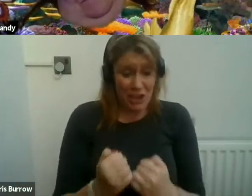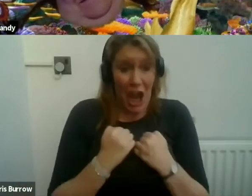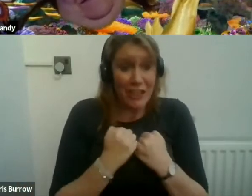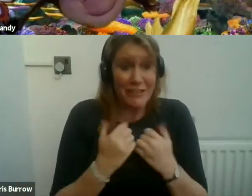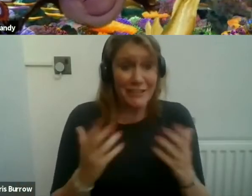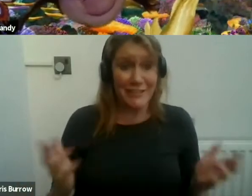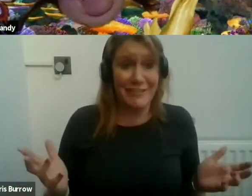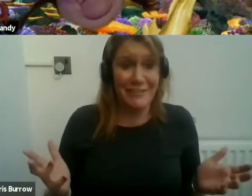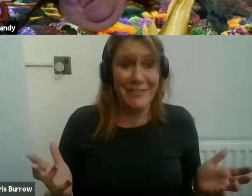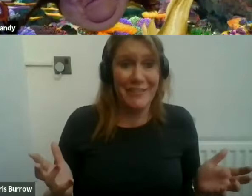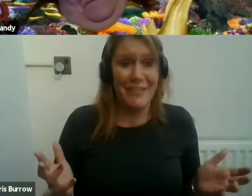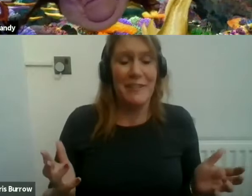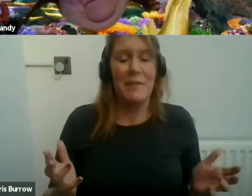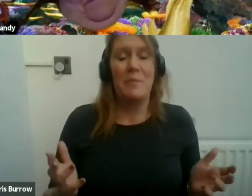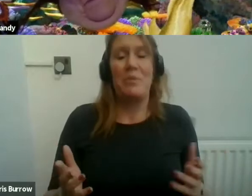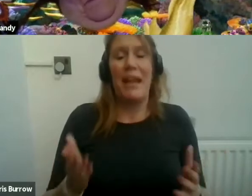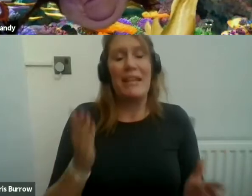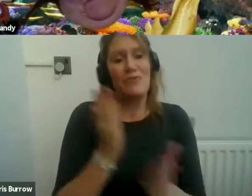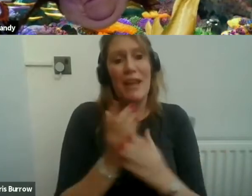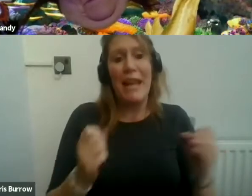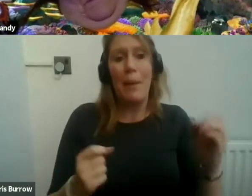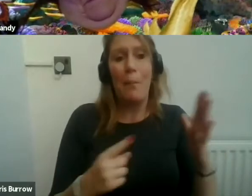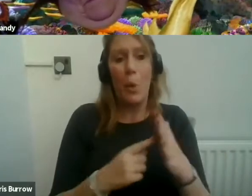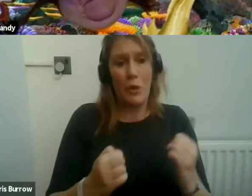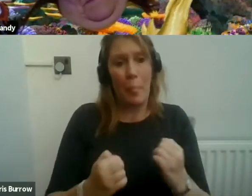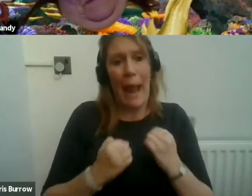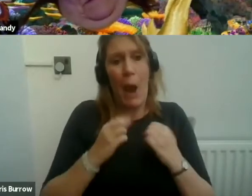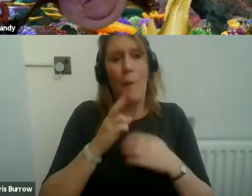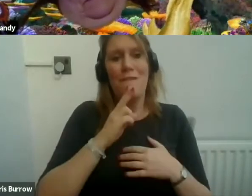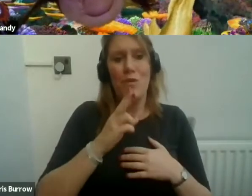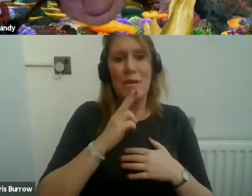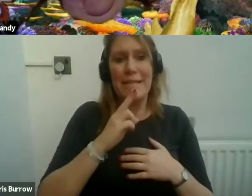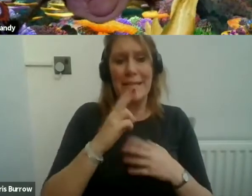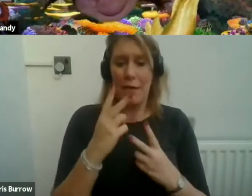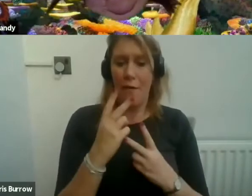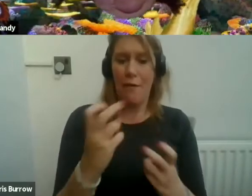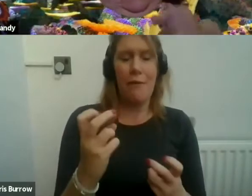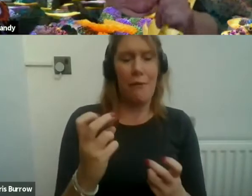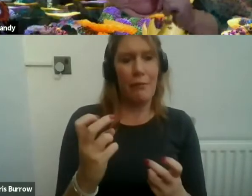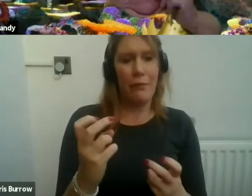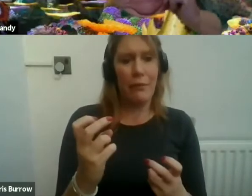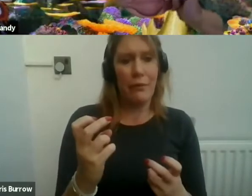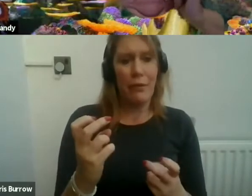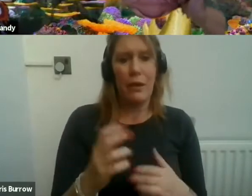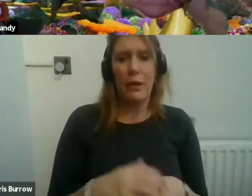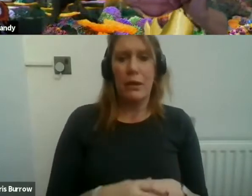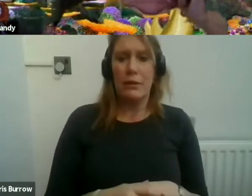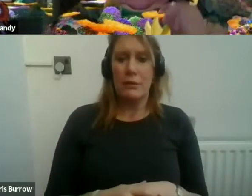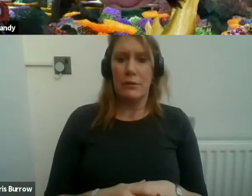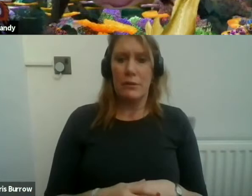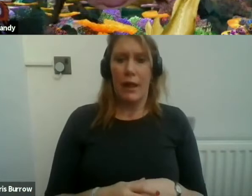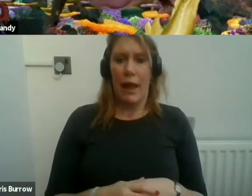that our voices are heard and I'm part of -- part of Little Cog's commitment is